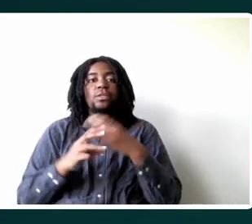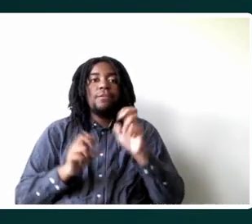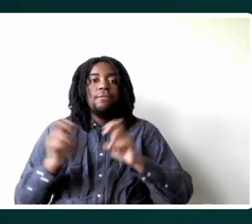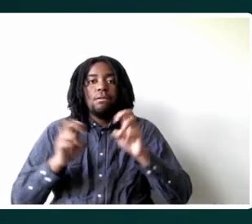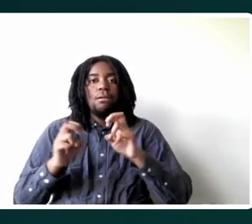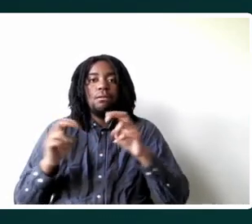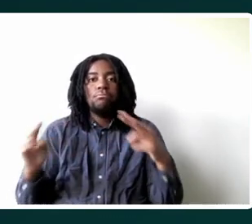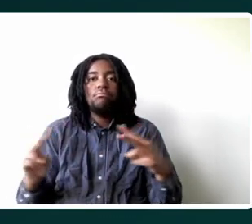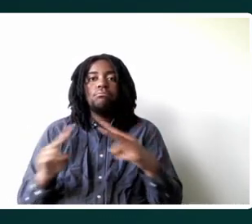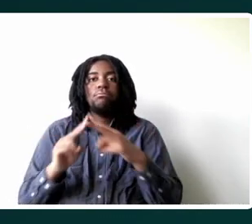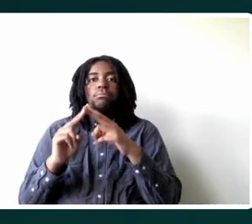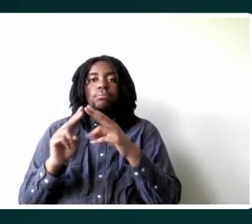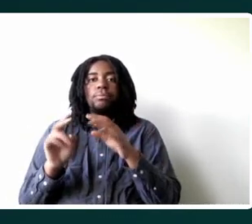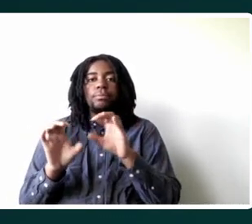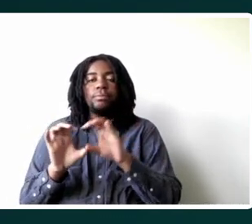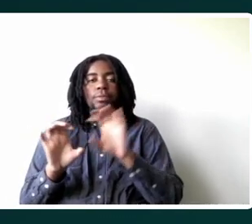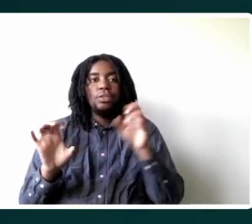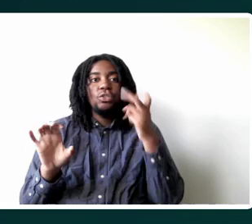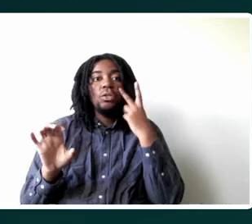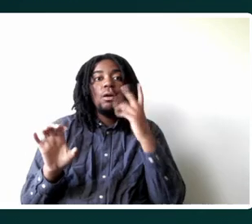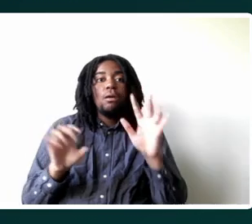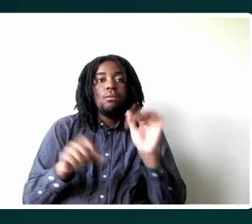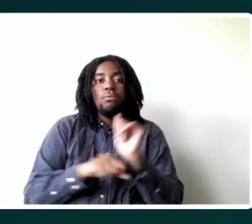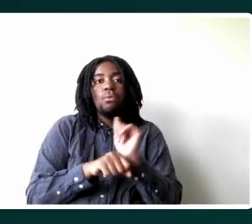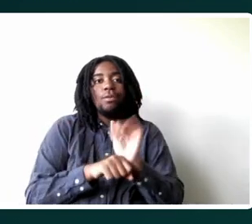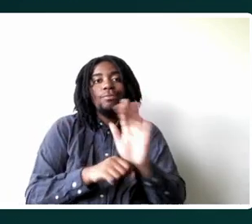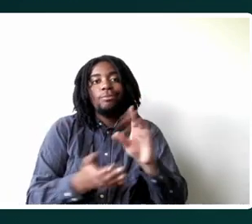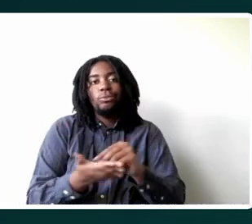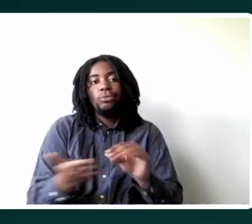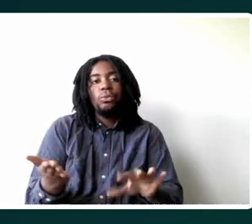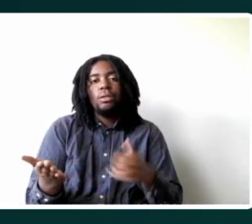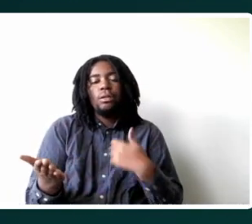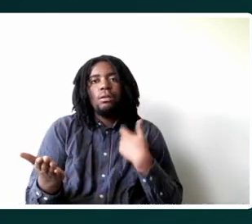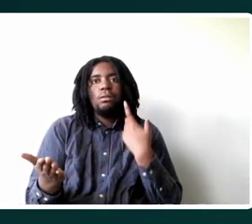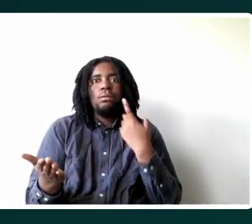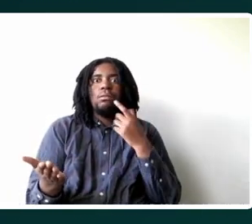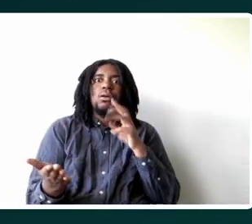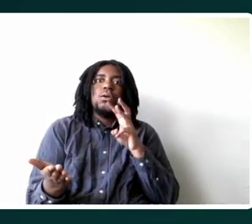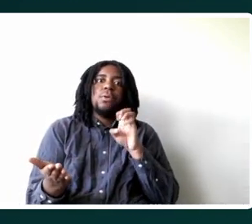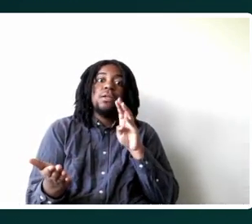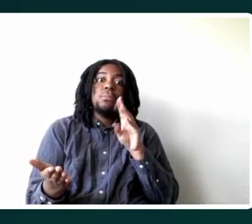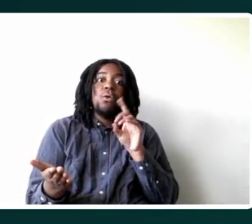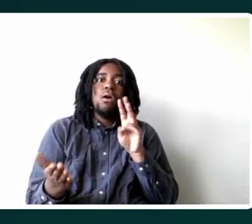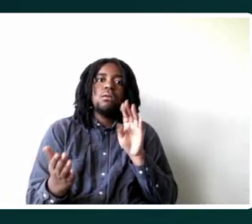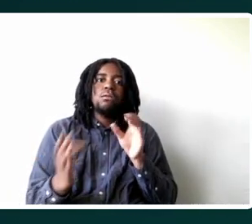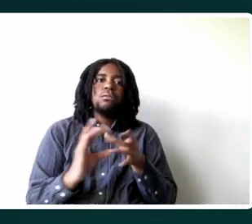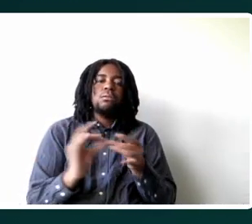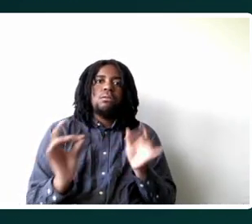Hunster and his students -- and remarked on how striking the work that they had on display was.